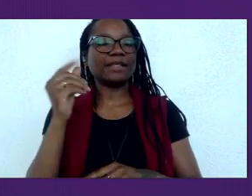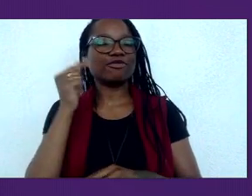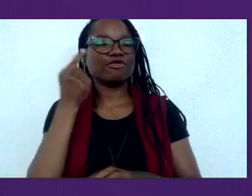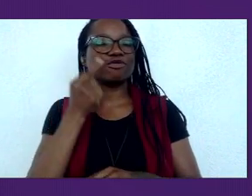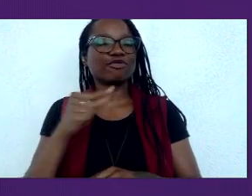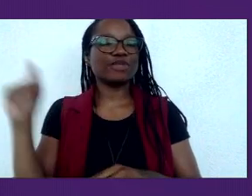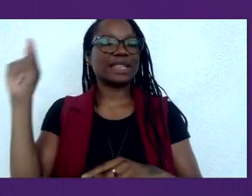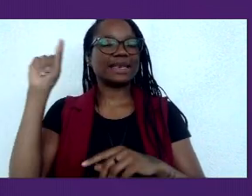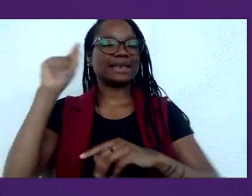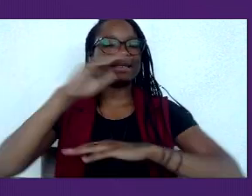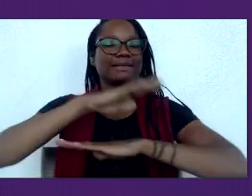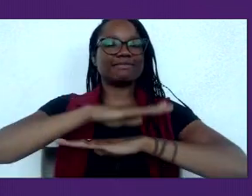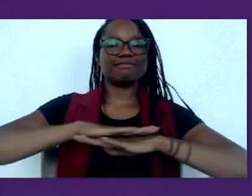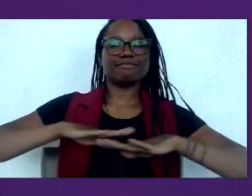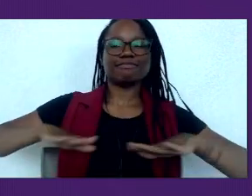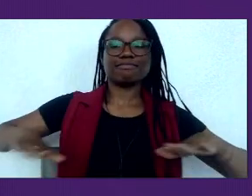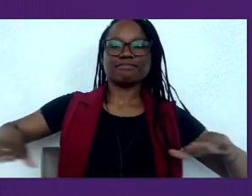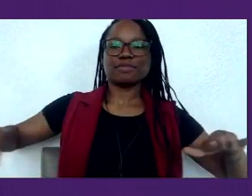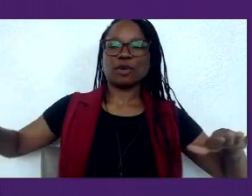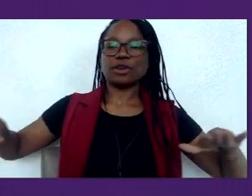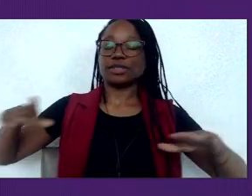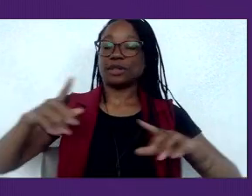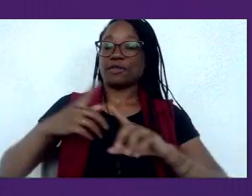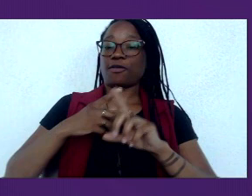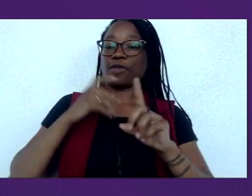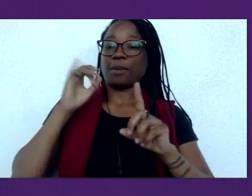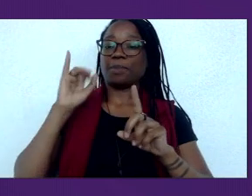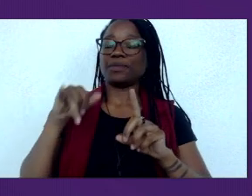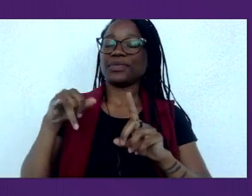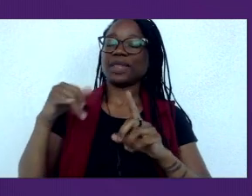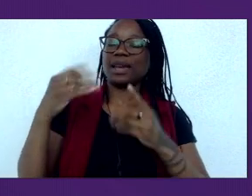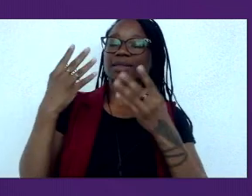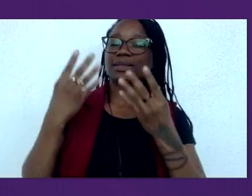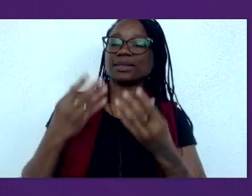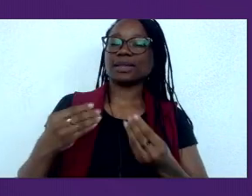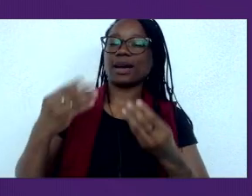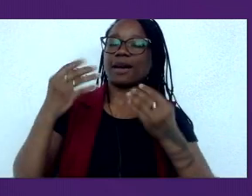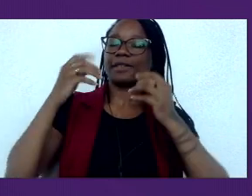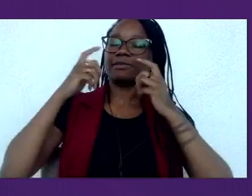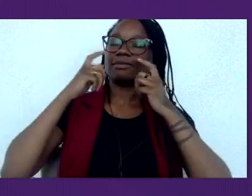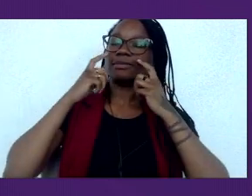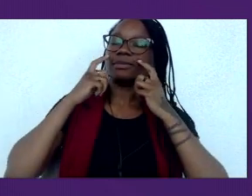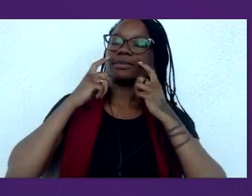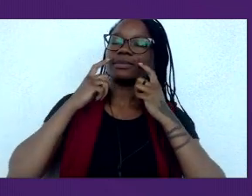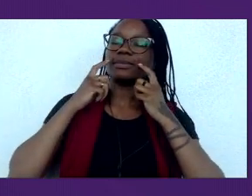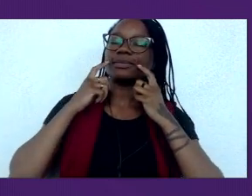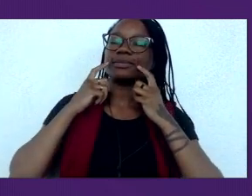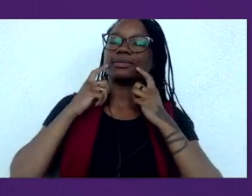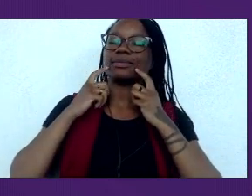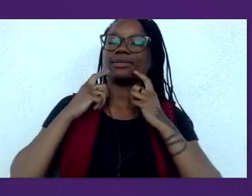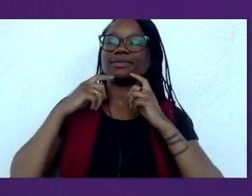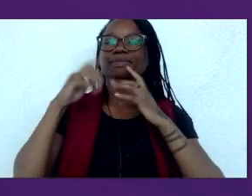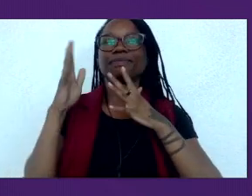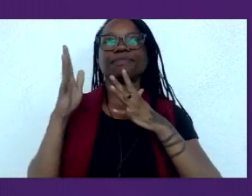weeping willow, softly releasing wisps of tears swaying back and forth in the flavor of the wind.